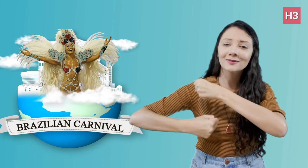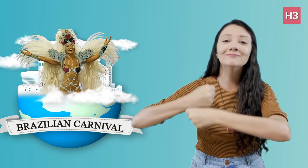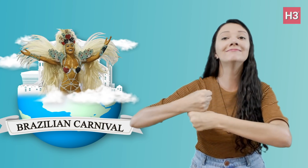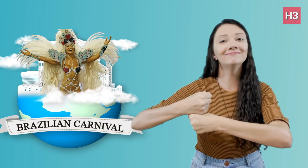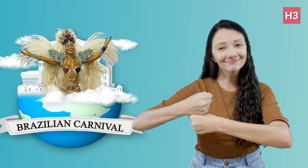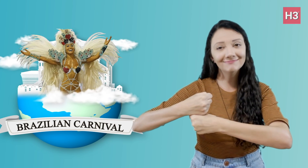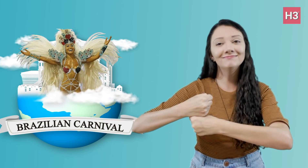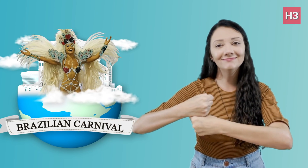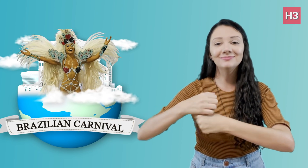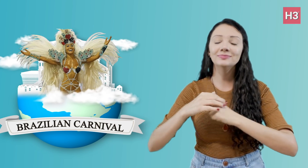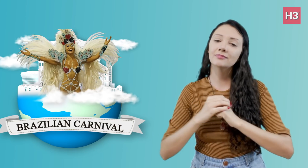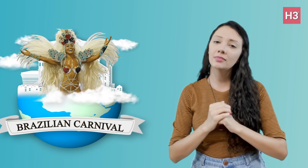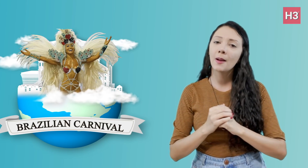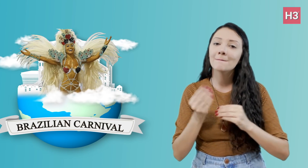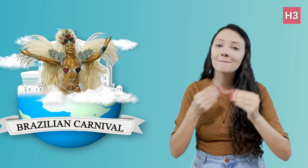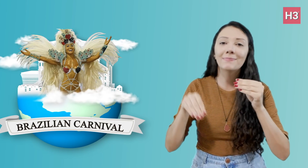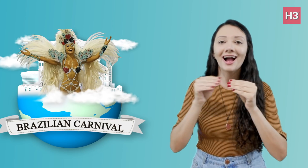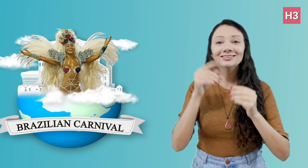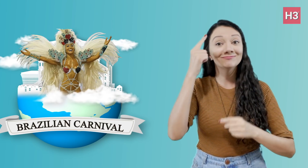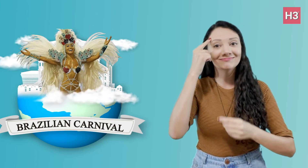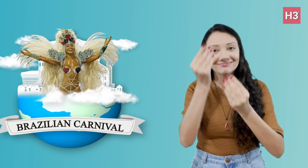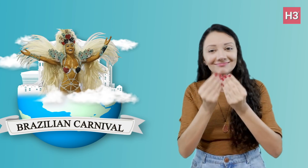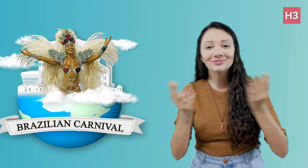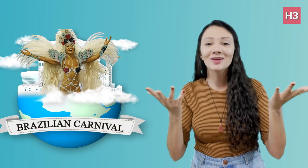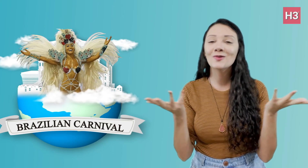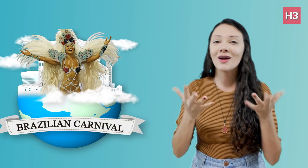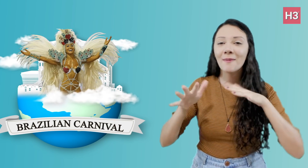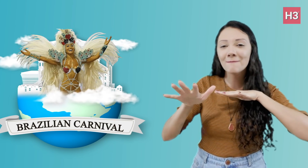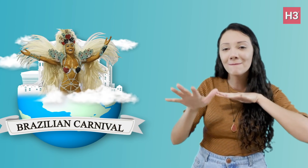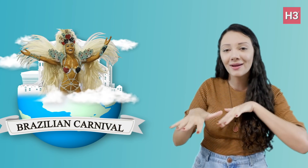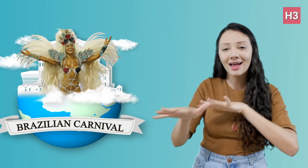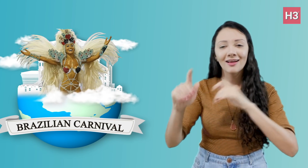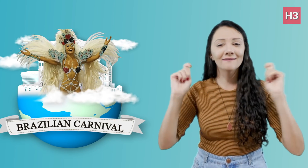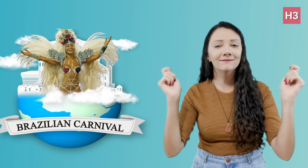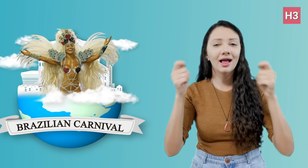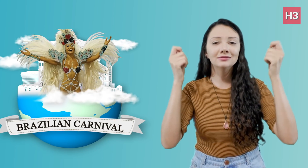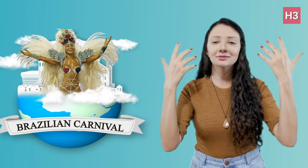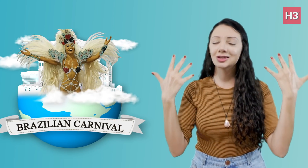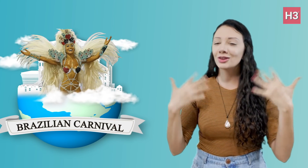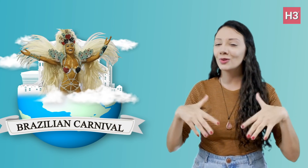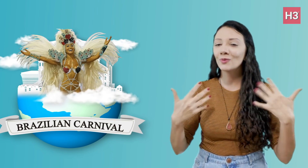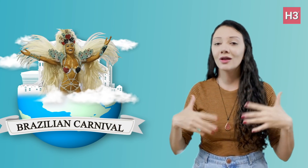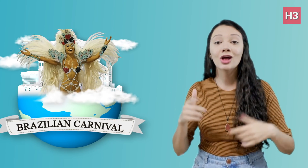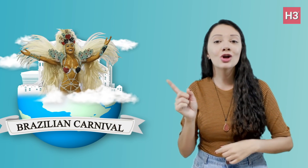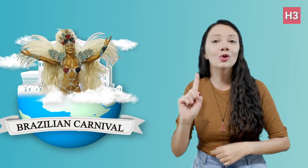during the month of February or March. Many cities have their own Carnival,